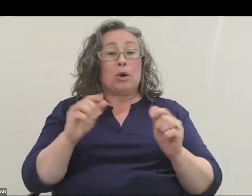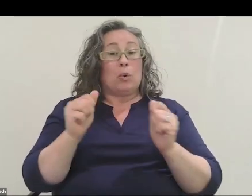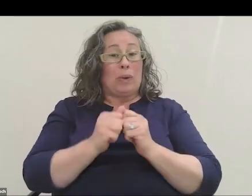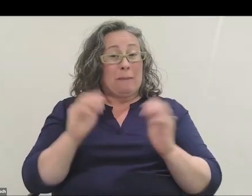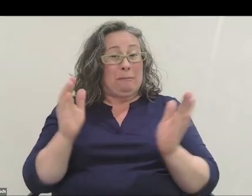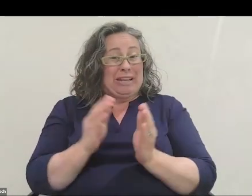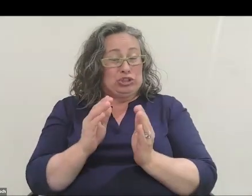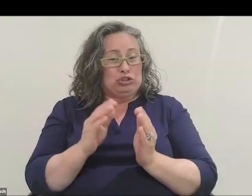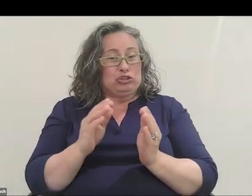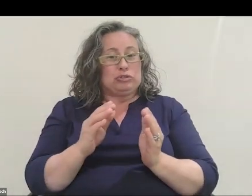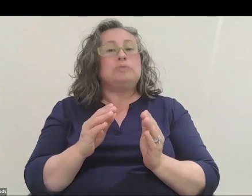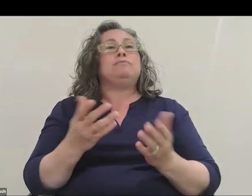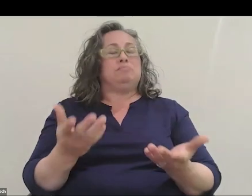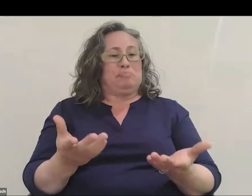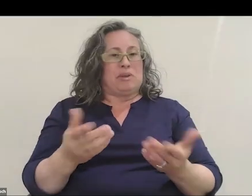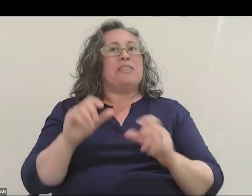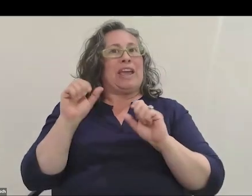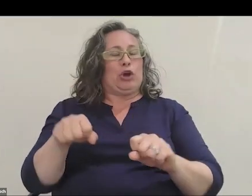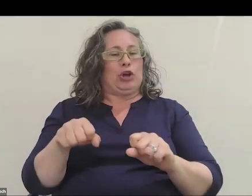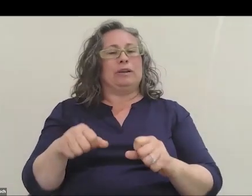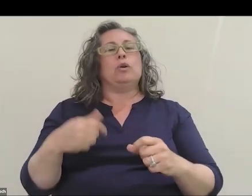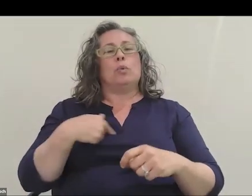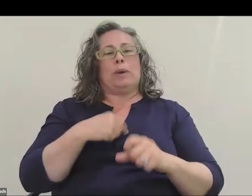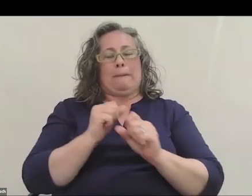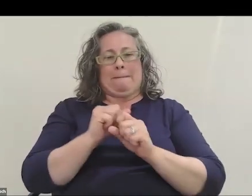We made a lot of models like that. Students also wrote descriptions.